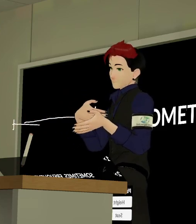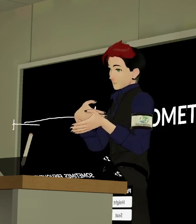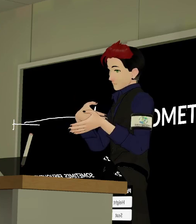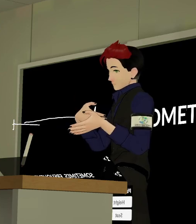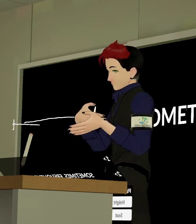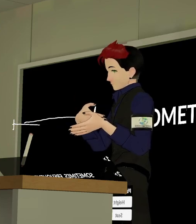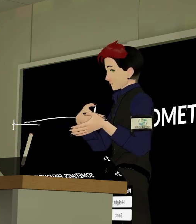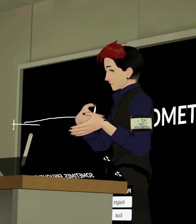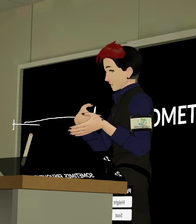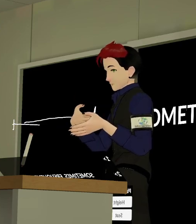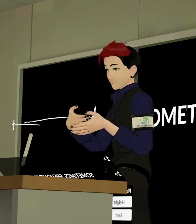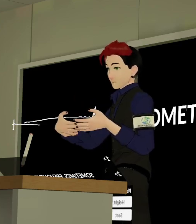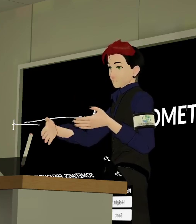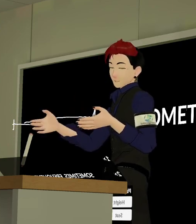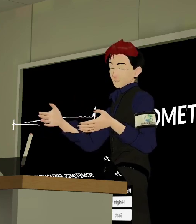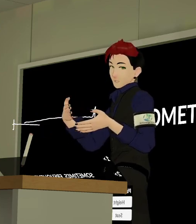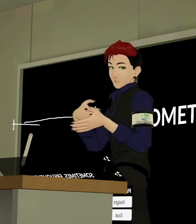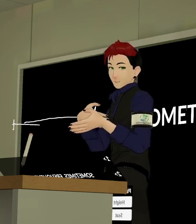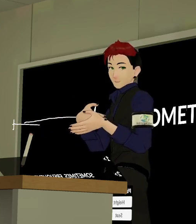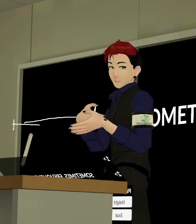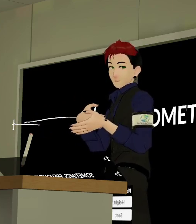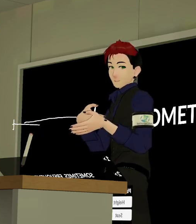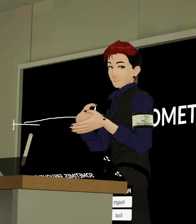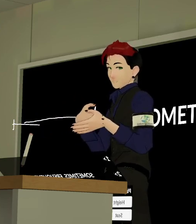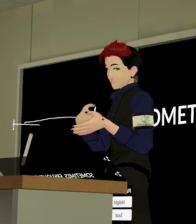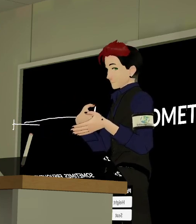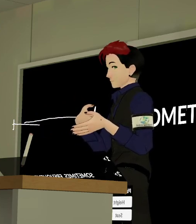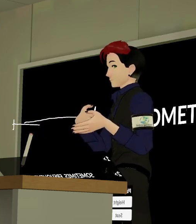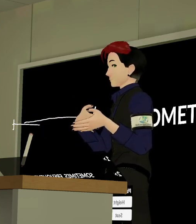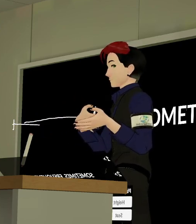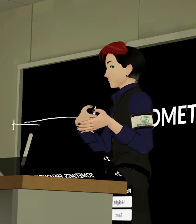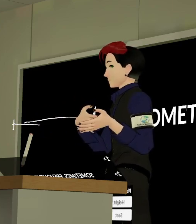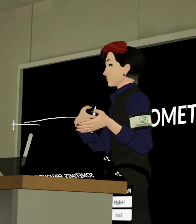it's increasingly often it happens